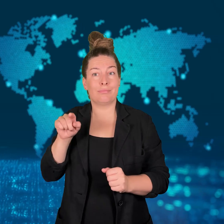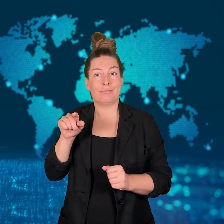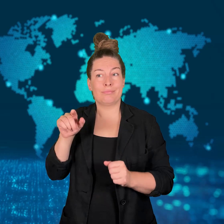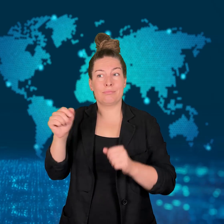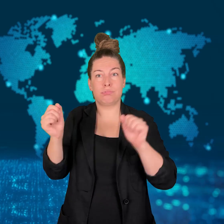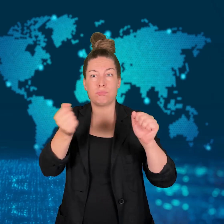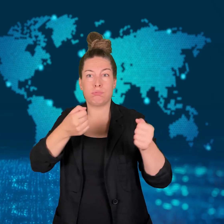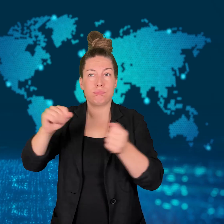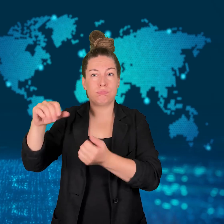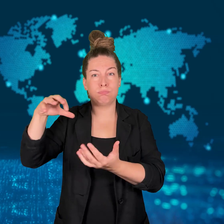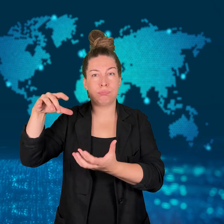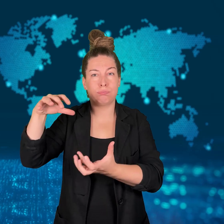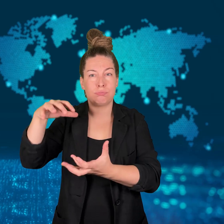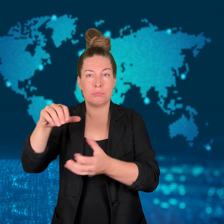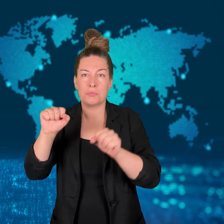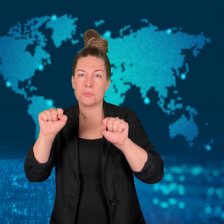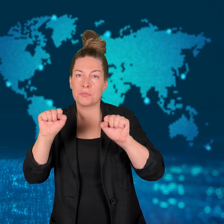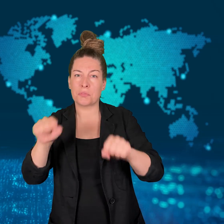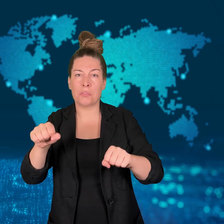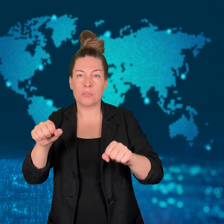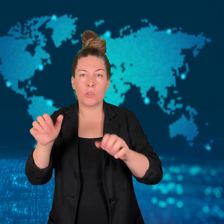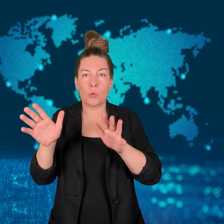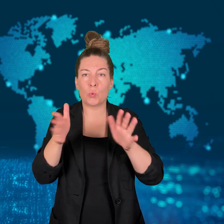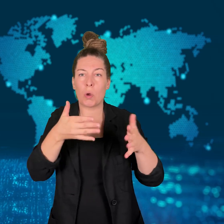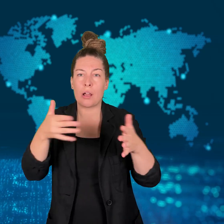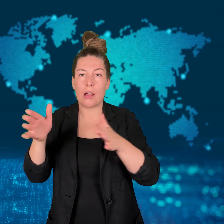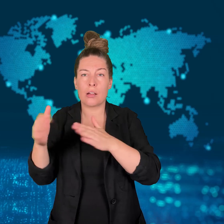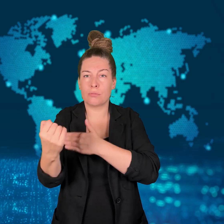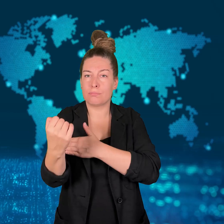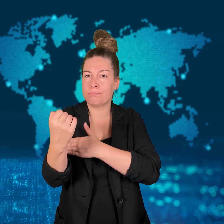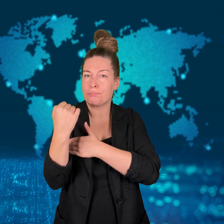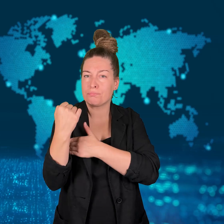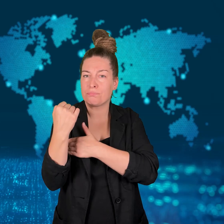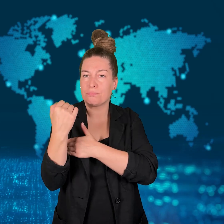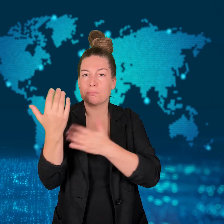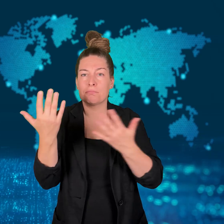A typhoon can bring winds up to 119 KPH -